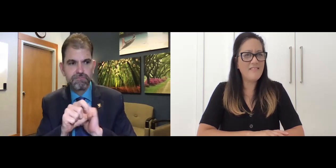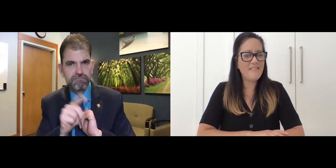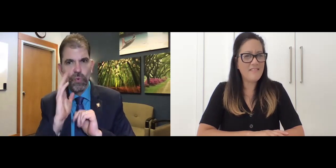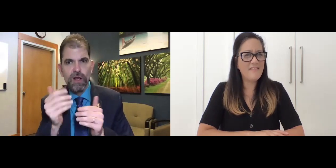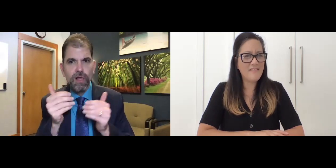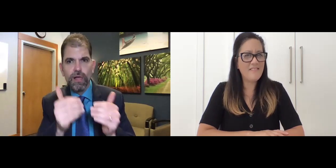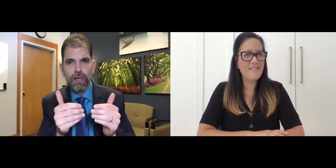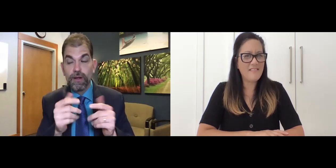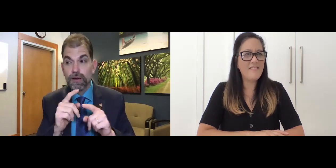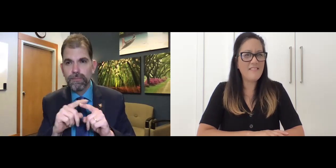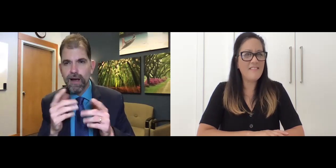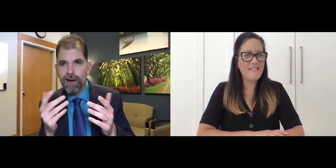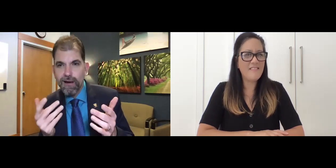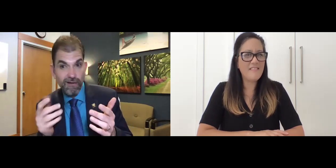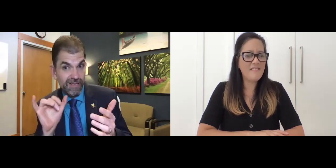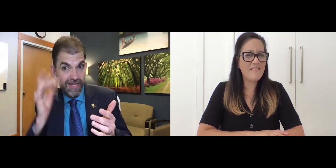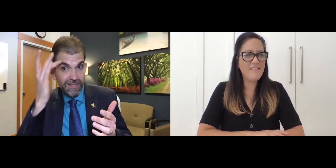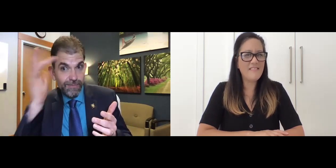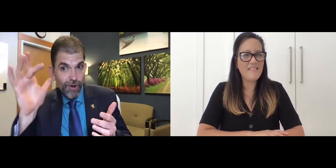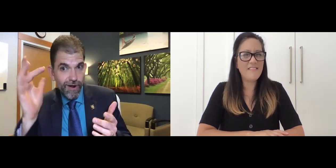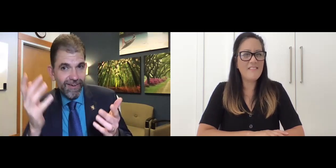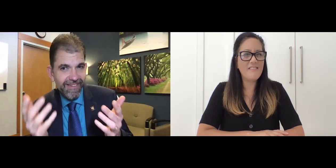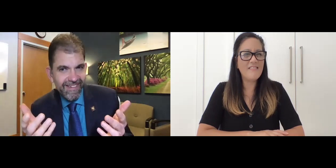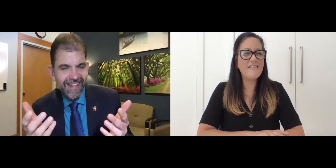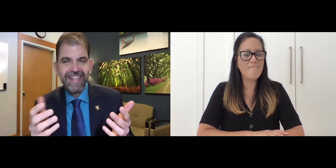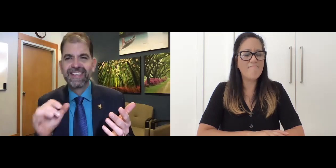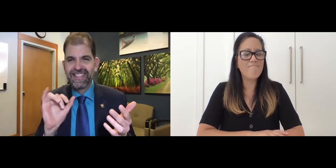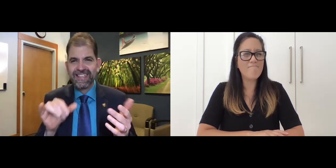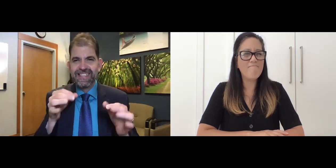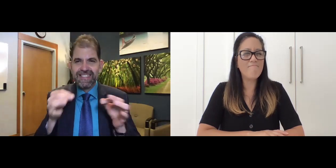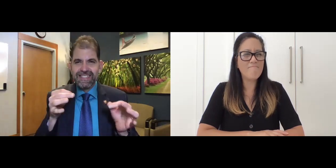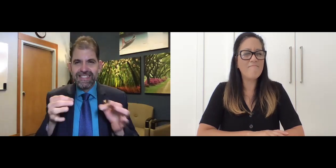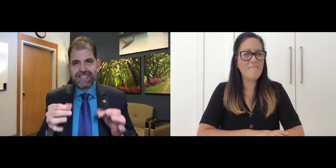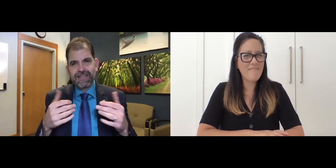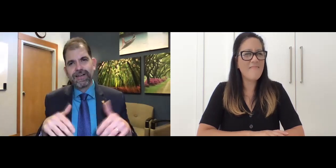and that it was happening only a few states were actually opening up,